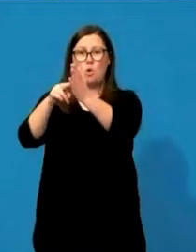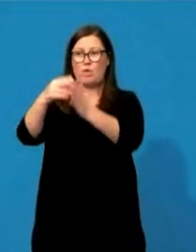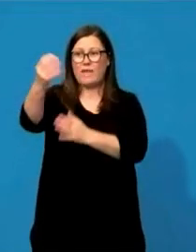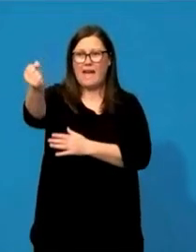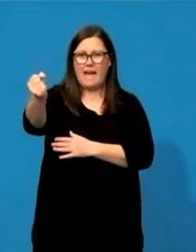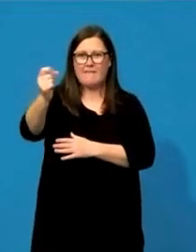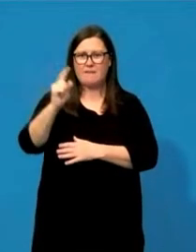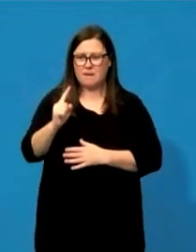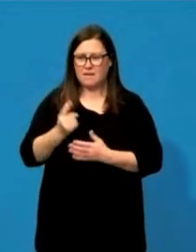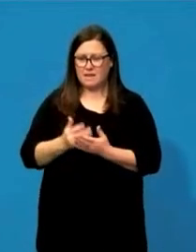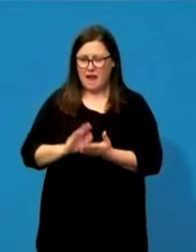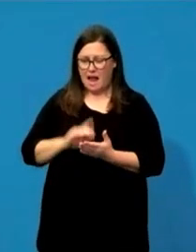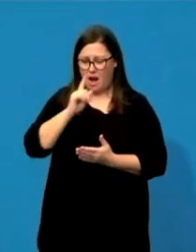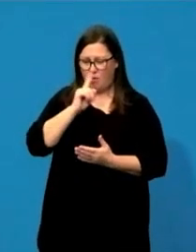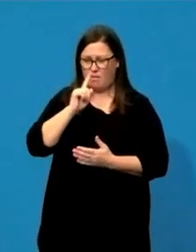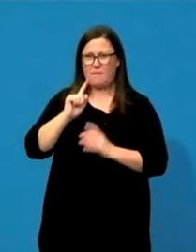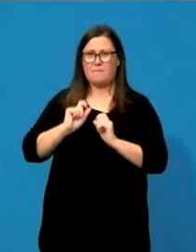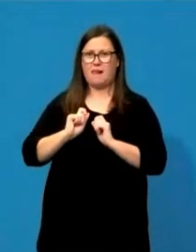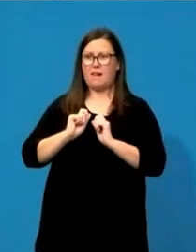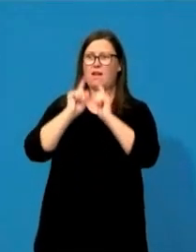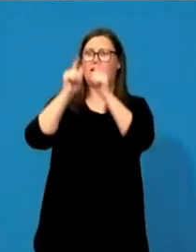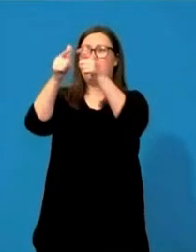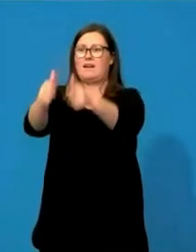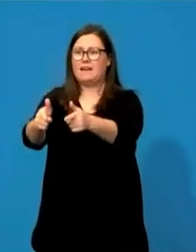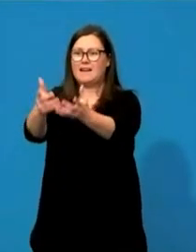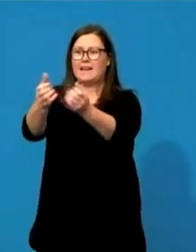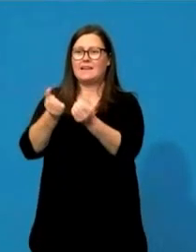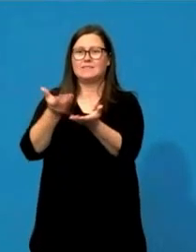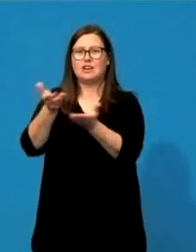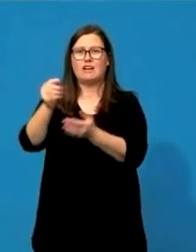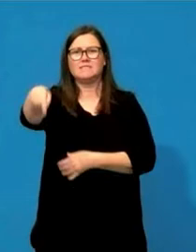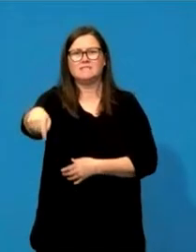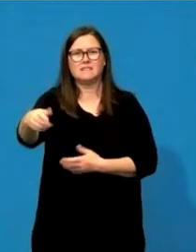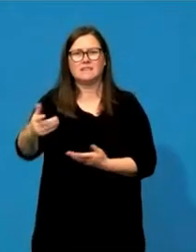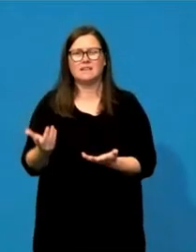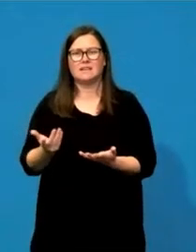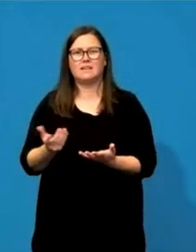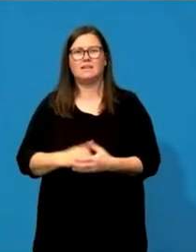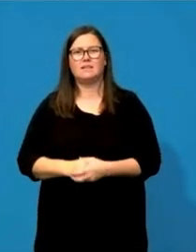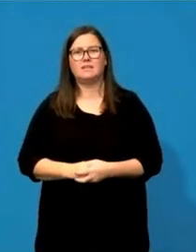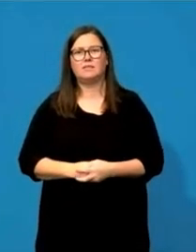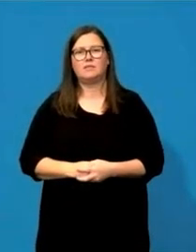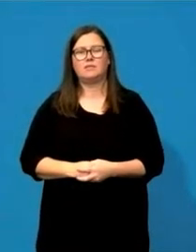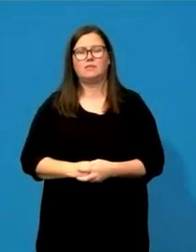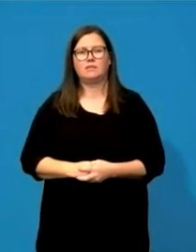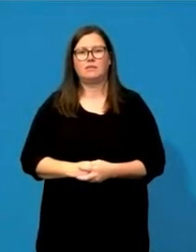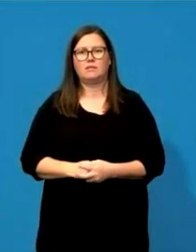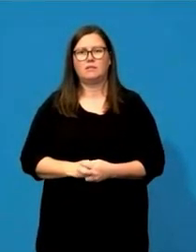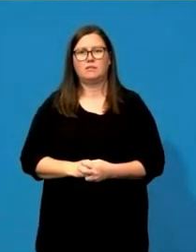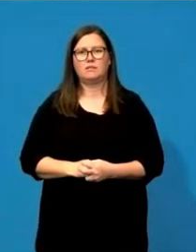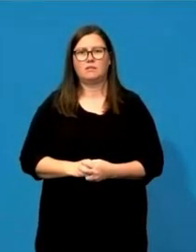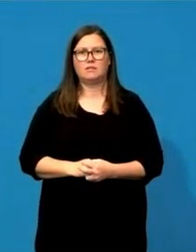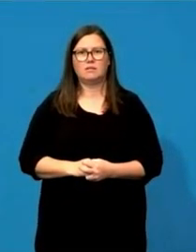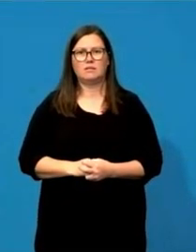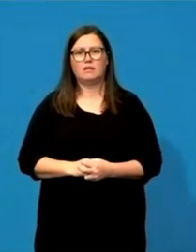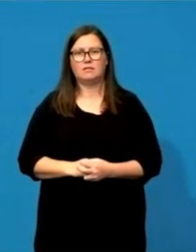them? How do they know what's the thing about - how do you work with families from